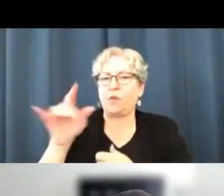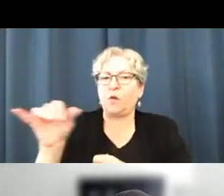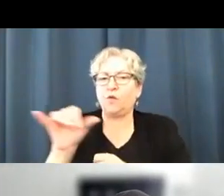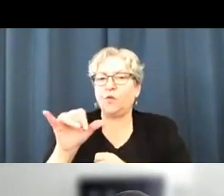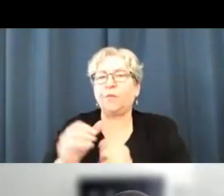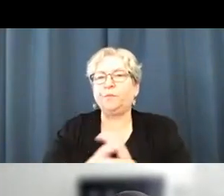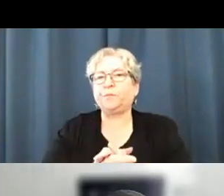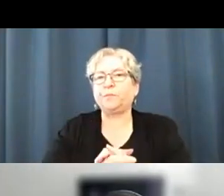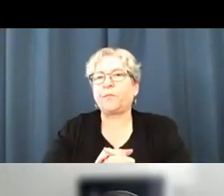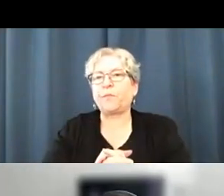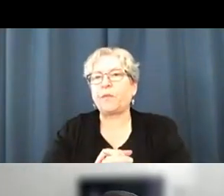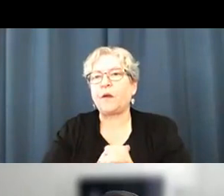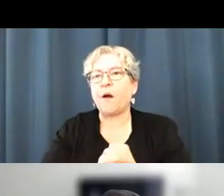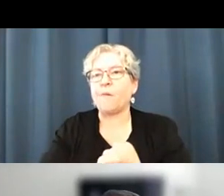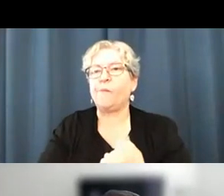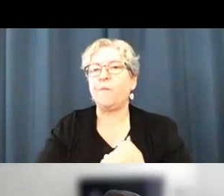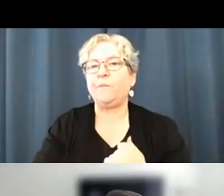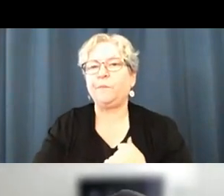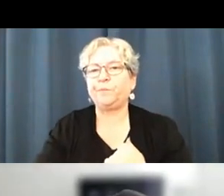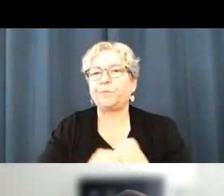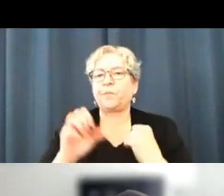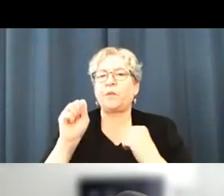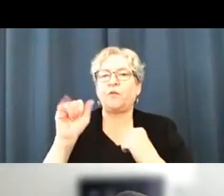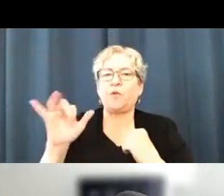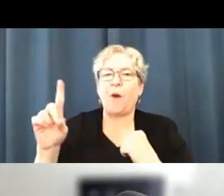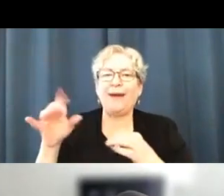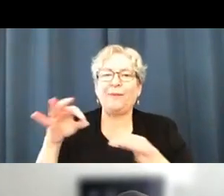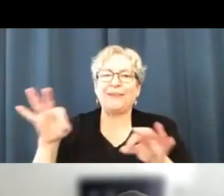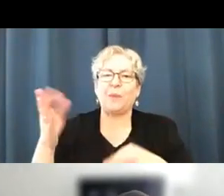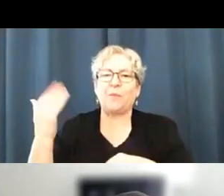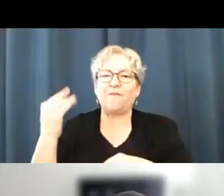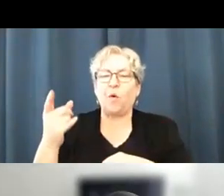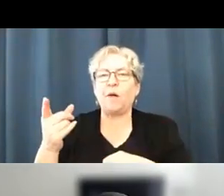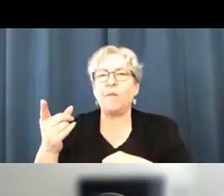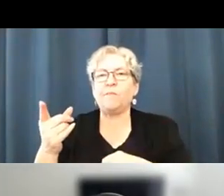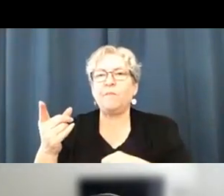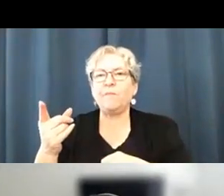So, another example that Syed was alluding to is we got a grid here,